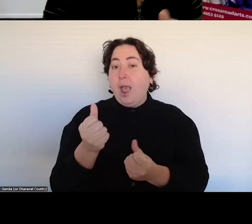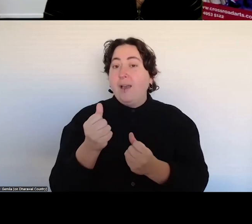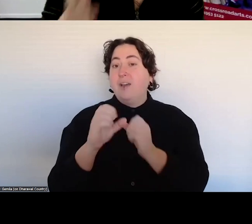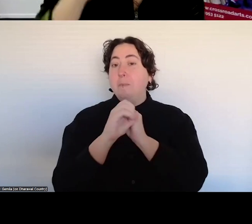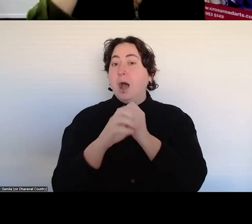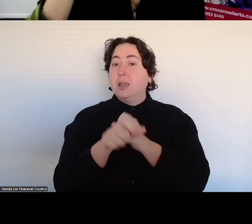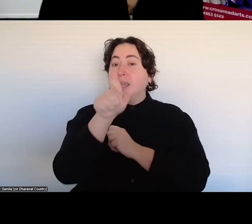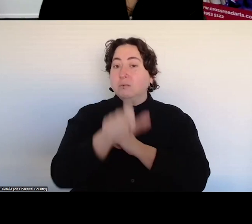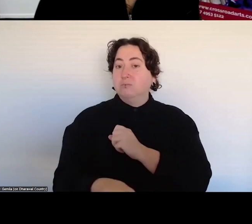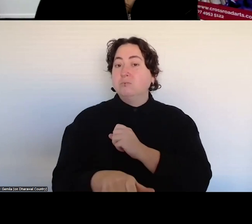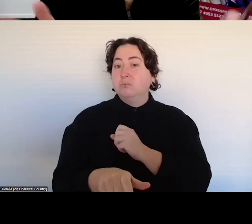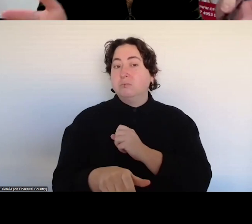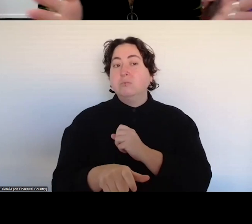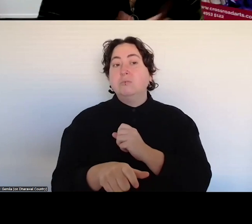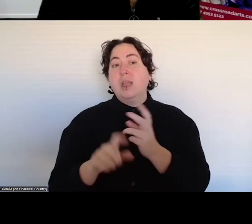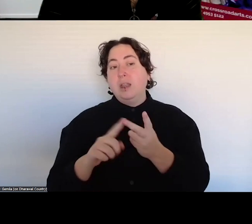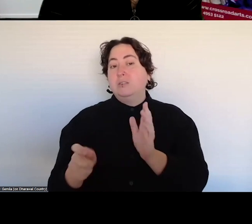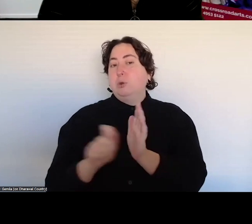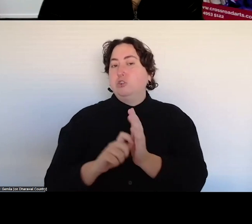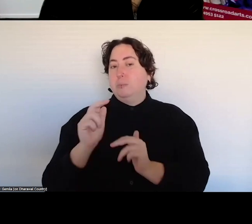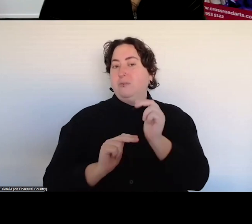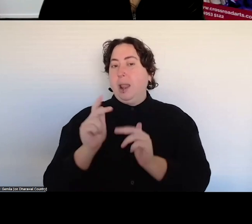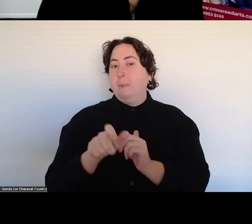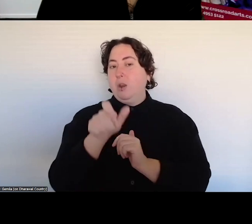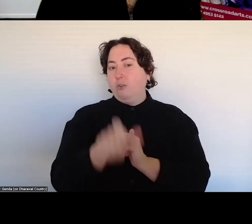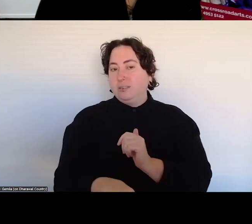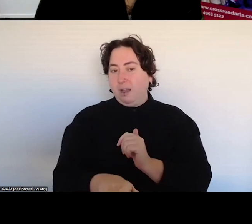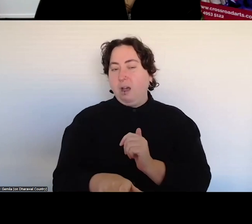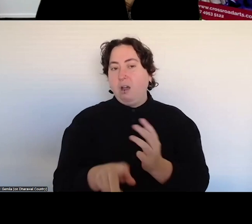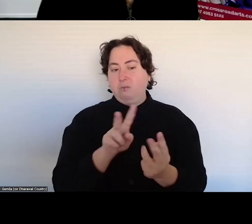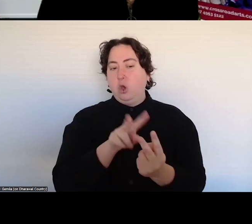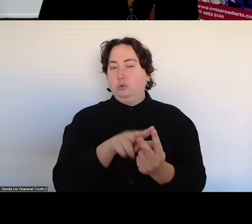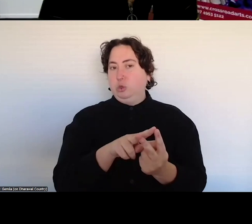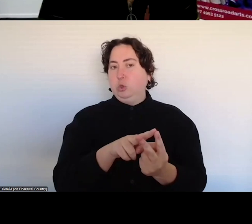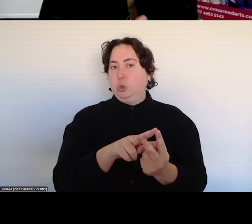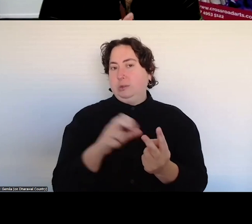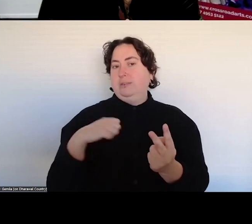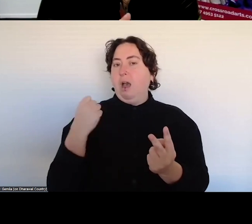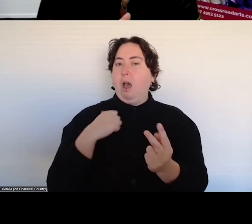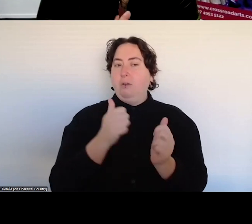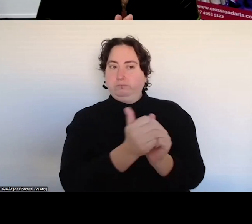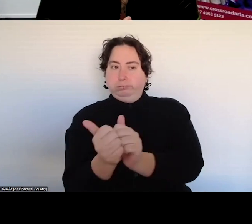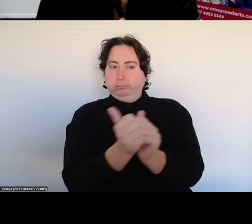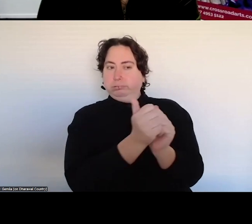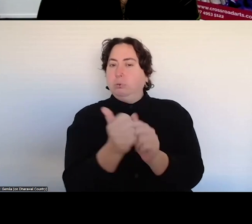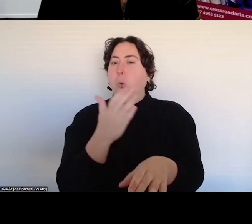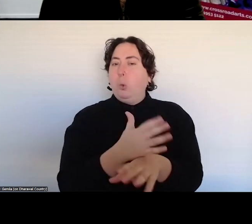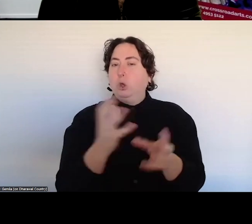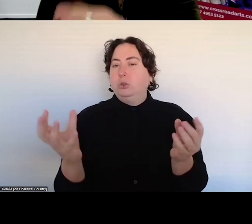our sponsorship and development officer and those two roles worked closely together. Even